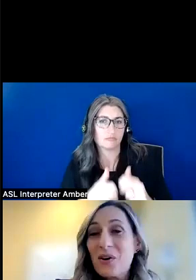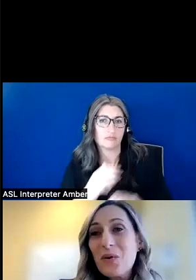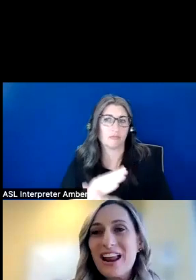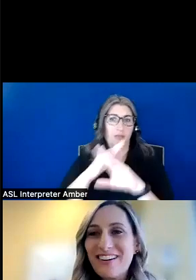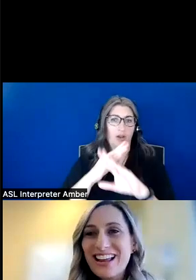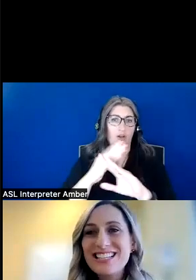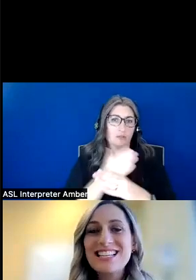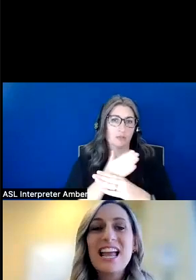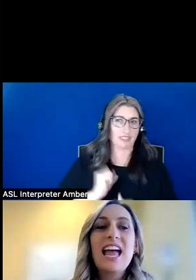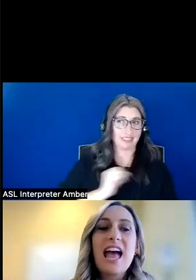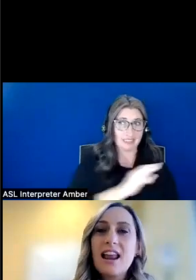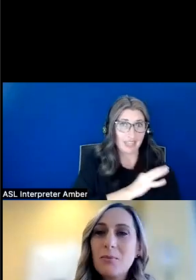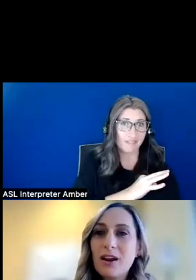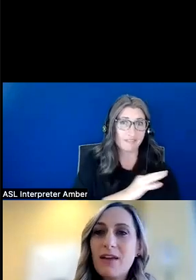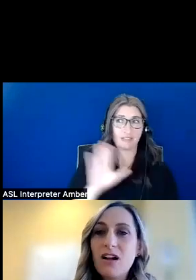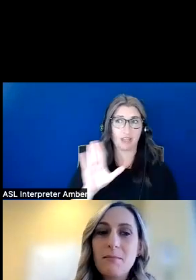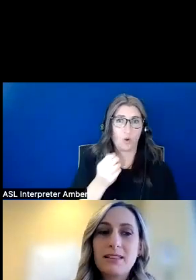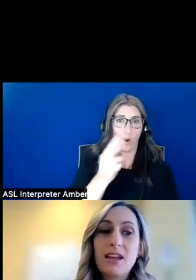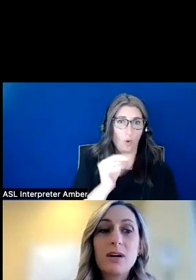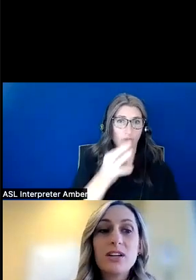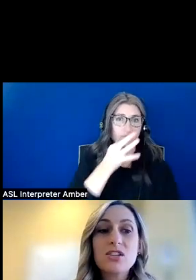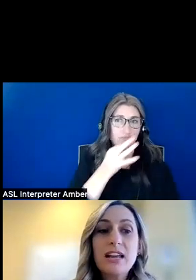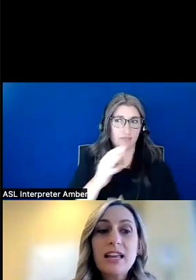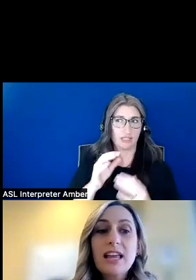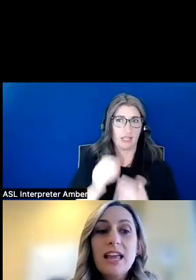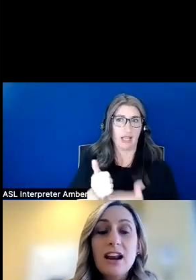their own areas and help create that common language.